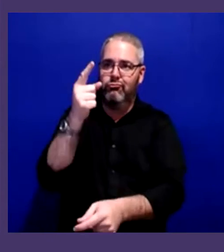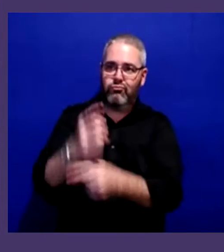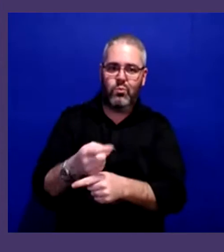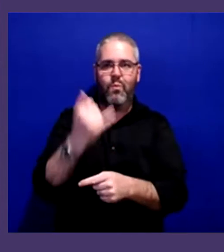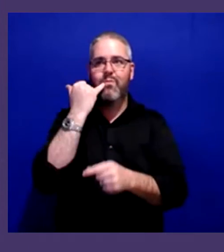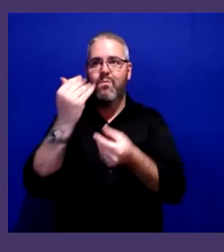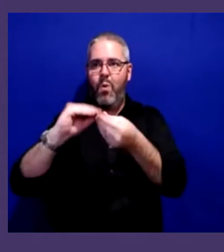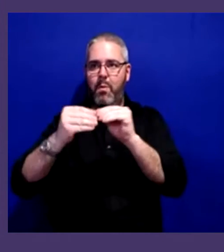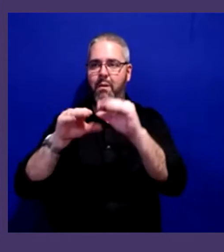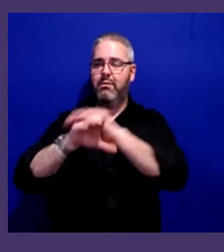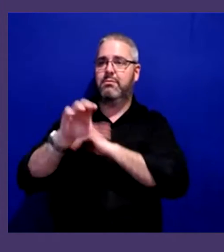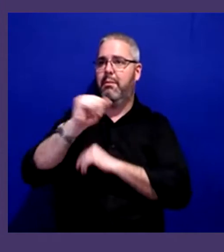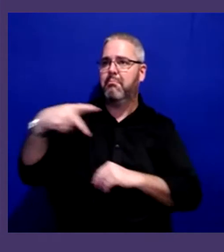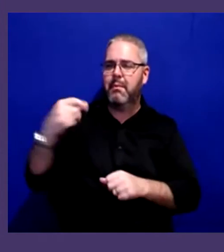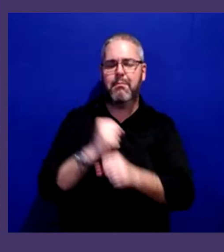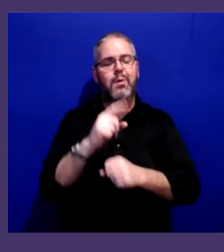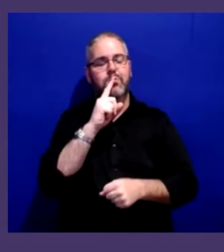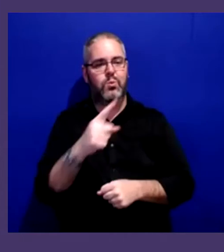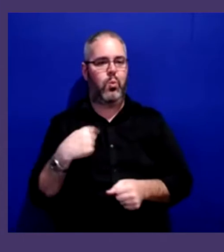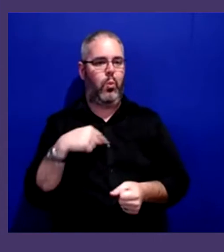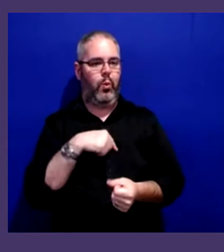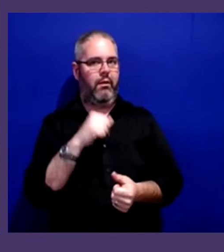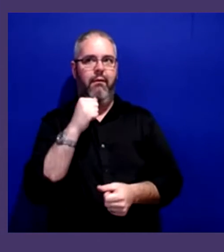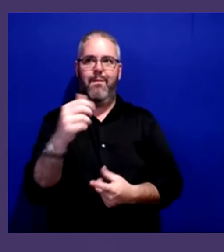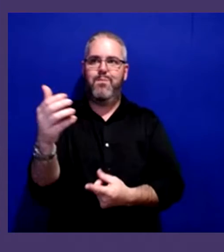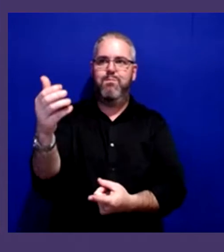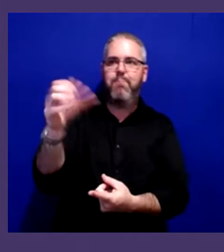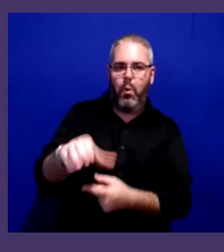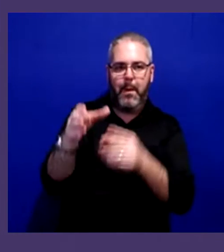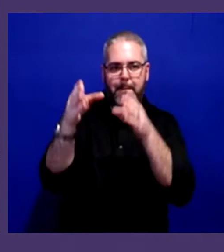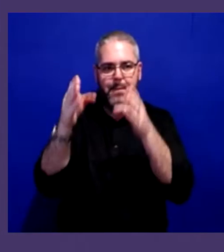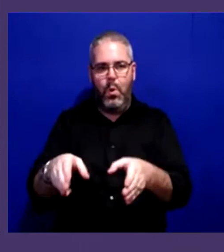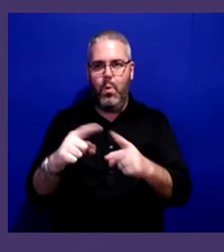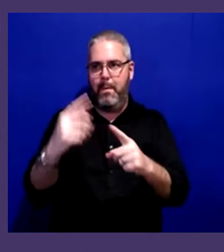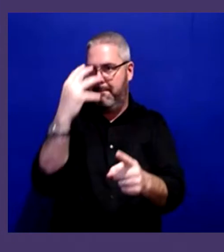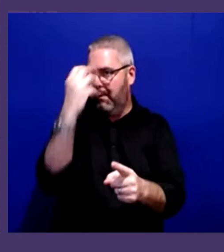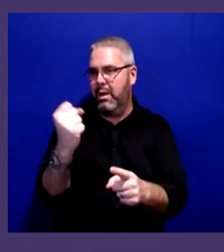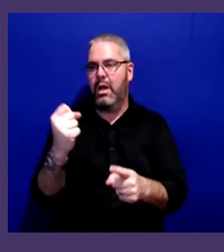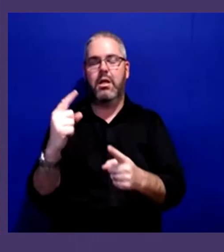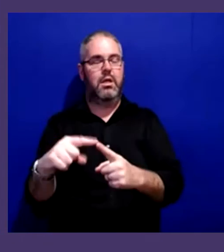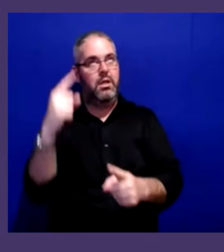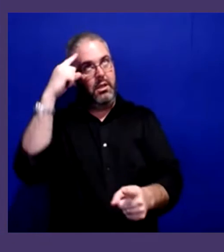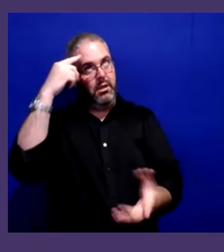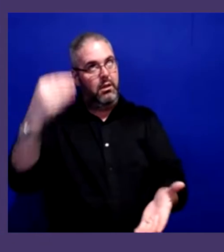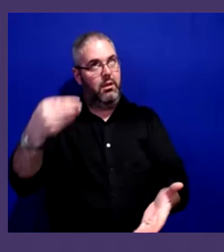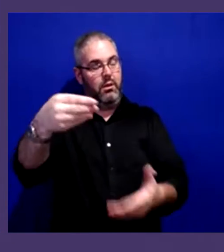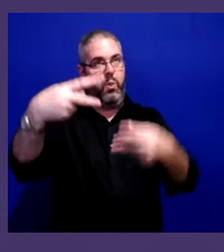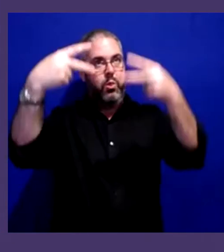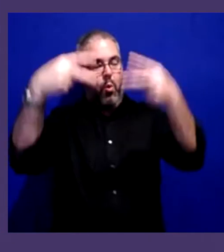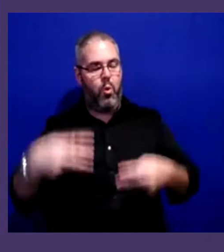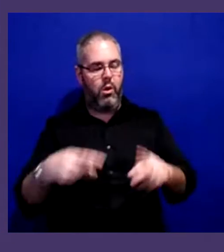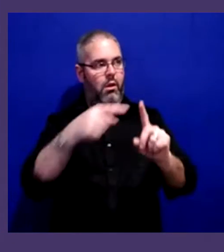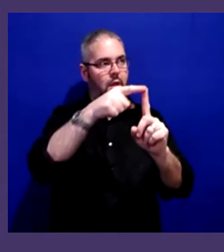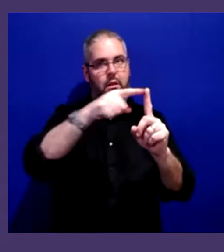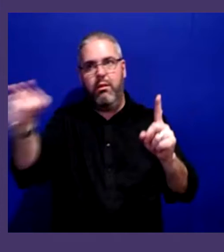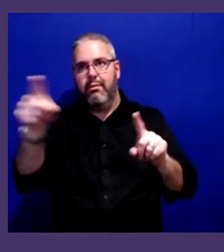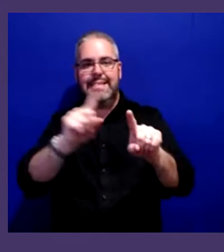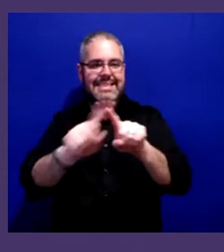let's make sure that we're not forcing people to memorize and carry over that code across different surfaces.